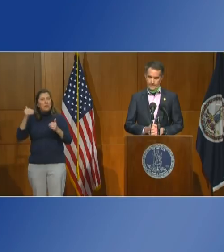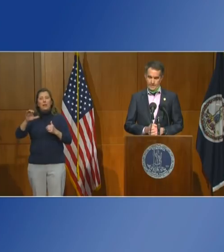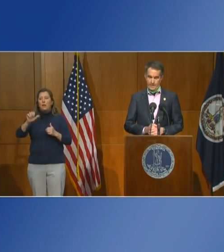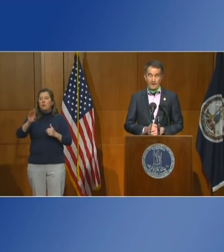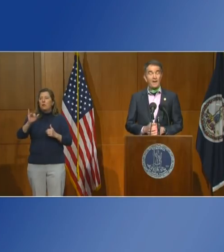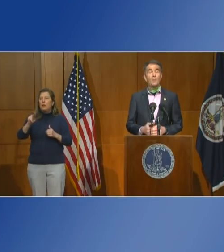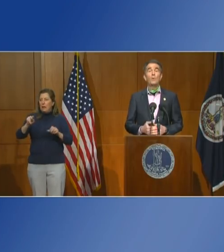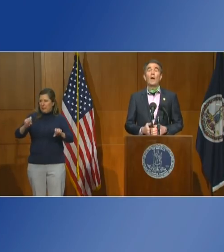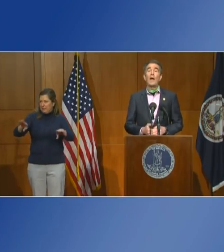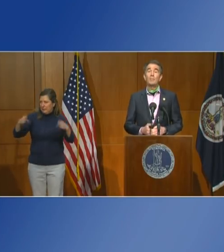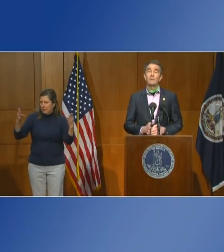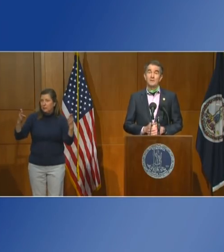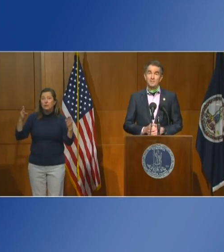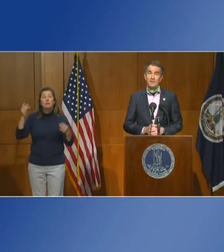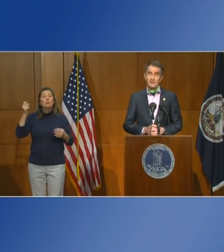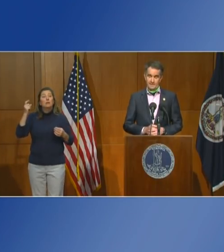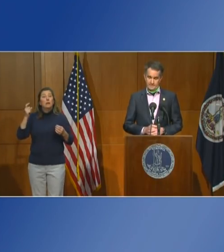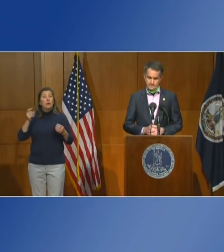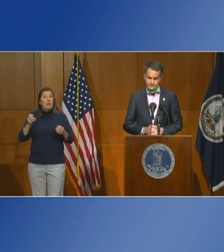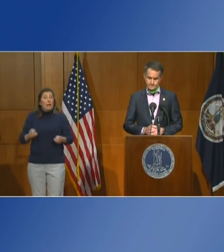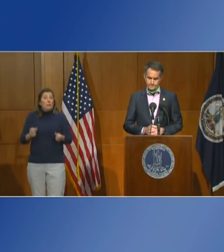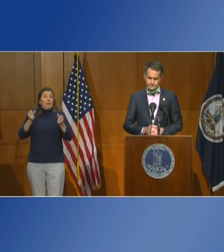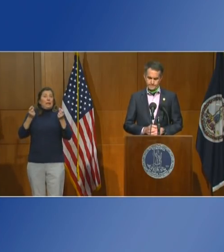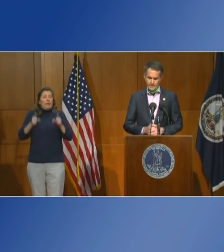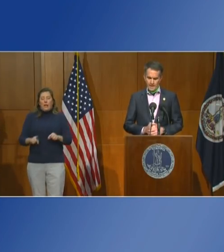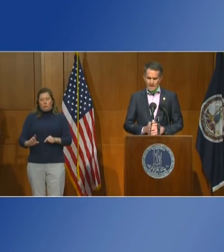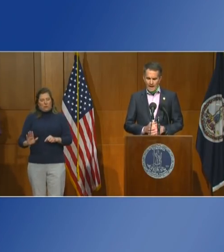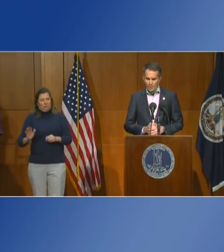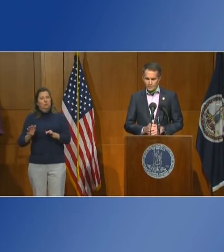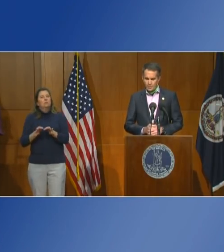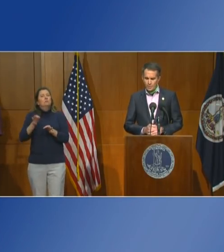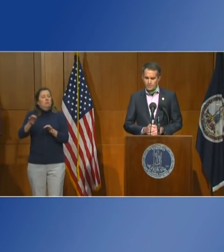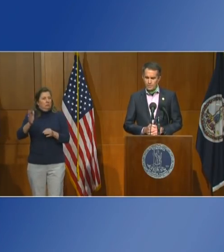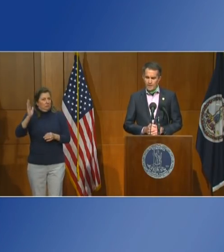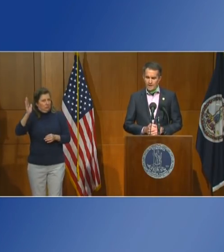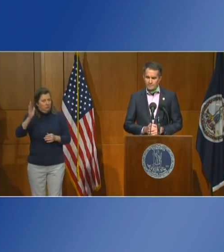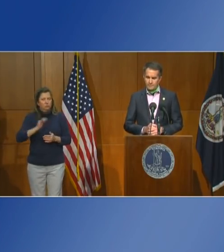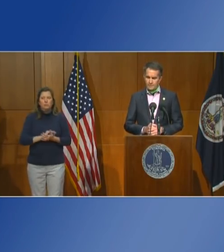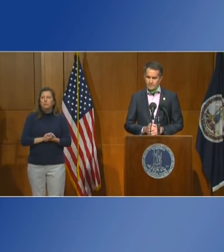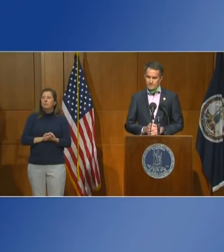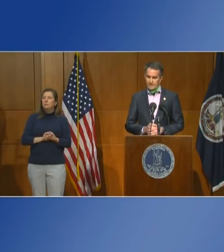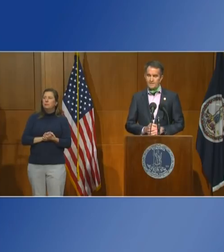IN PHASE ONE WILL SLOWLY OPEN FOR TENT CAMPING RV'S AND THEN